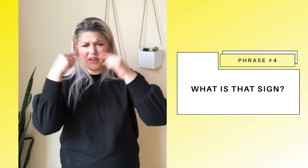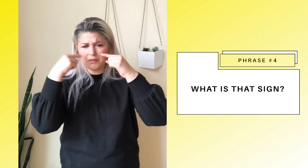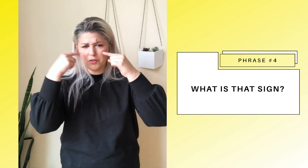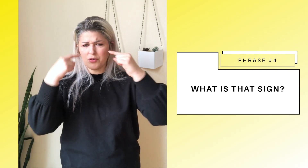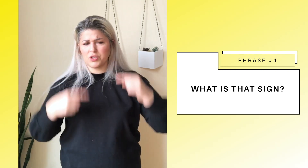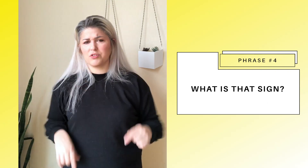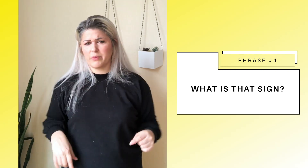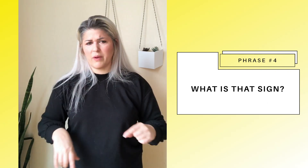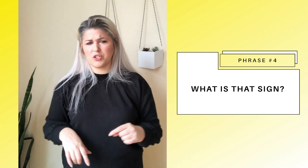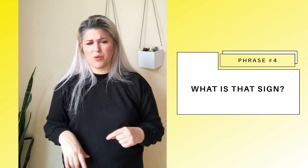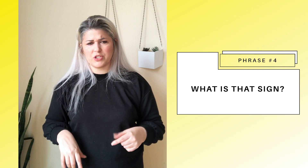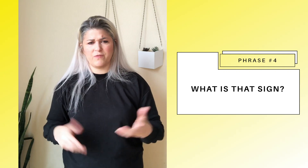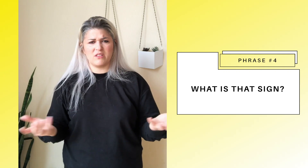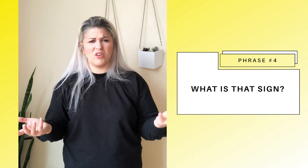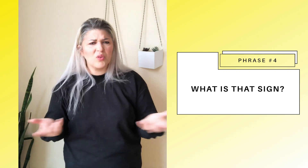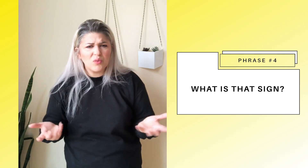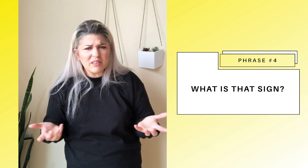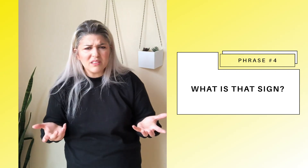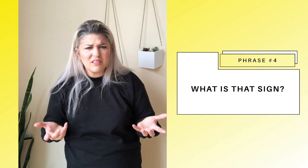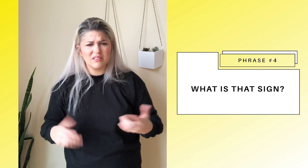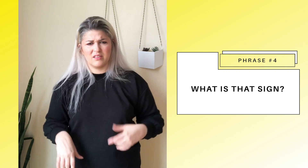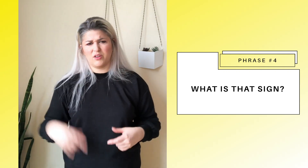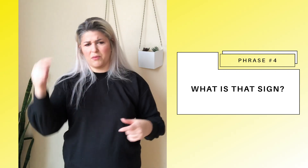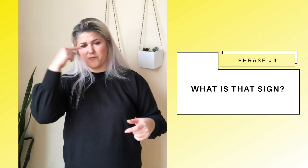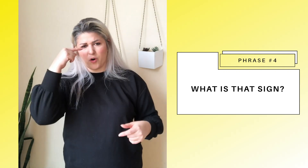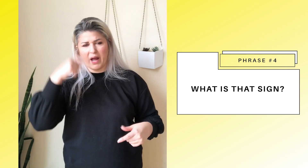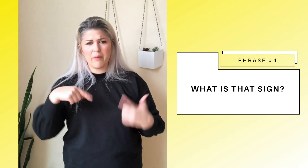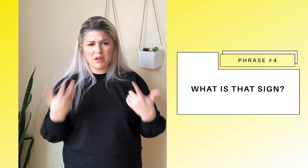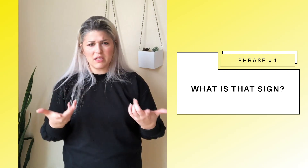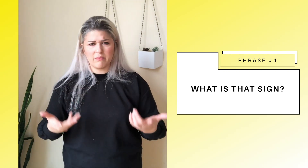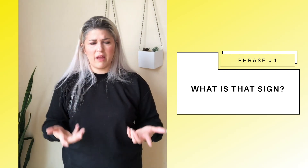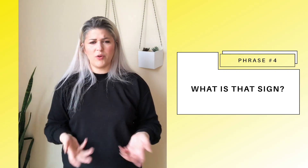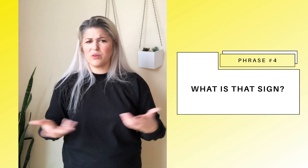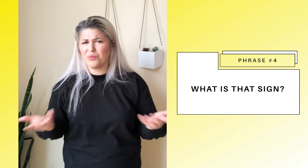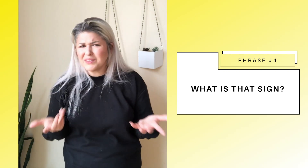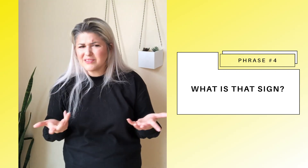then you're using your wh question base. So for my eyebrows, lean my head for what?